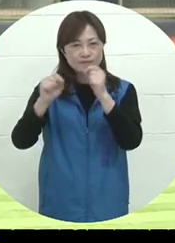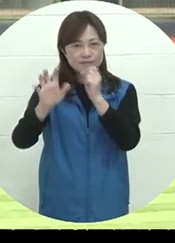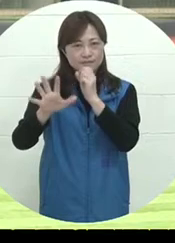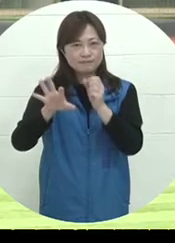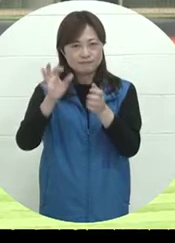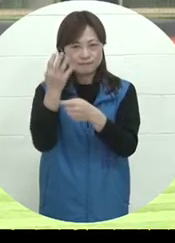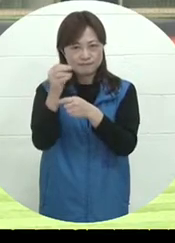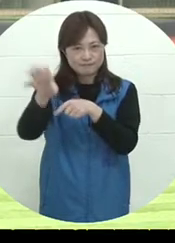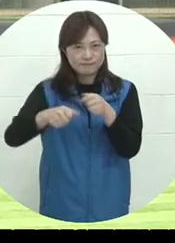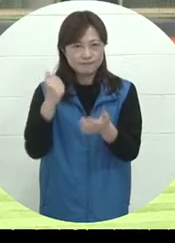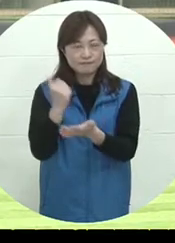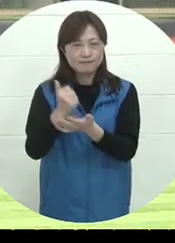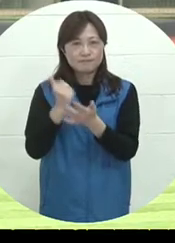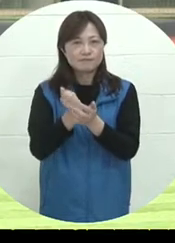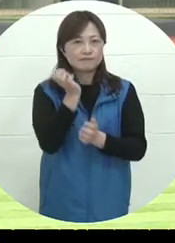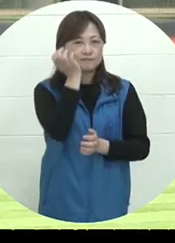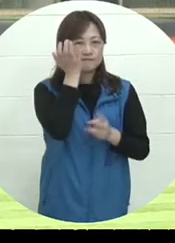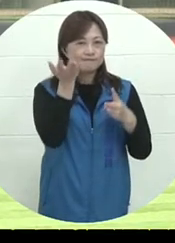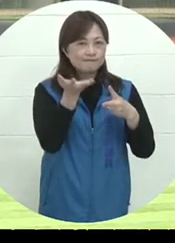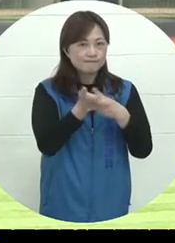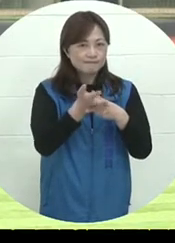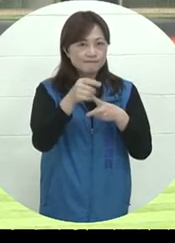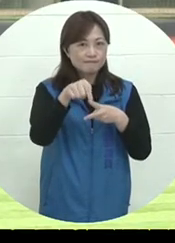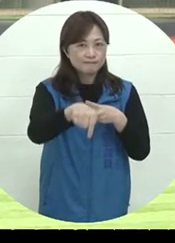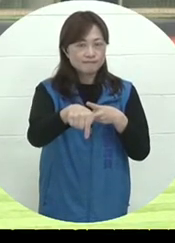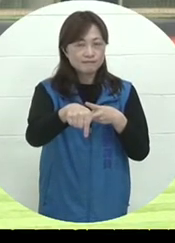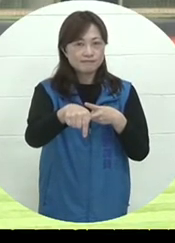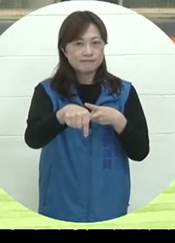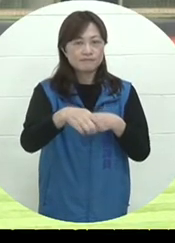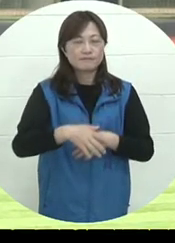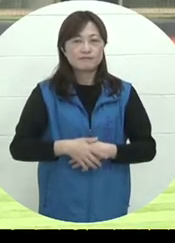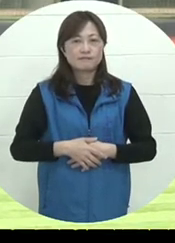Time Xiong Da At this time, he made a similar move as in the first inning.